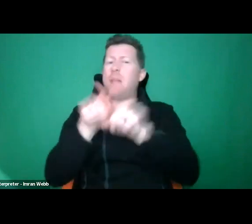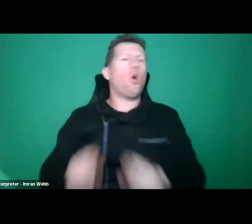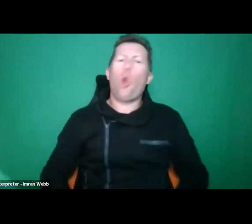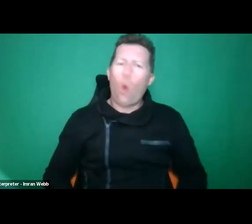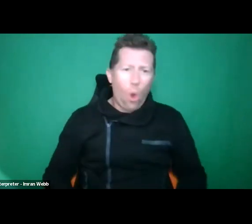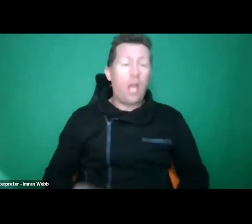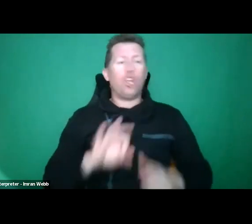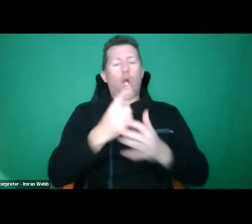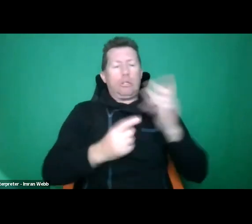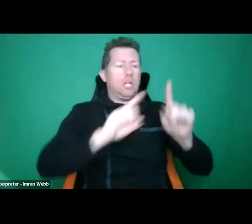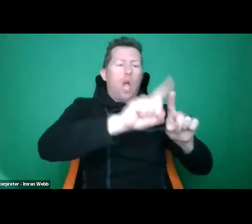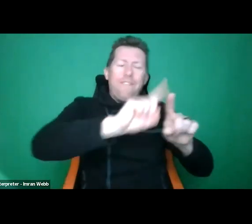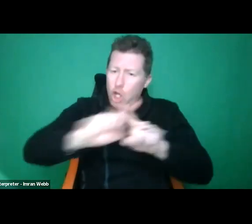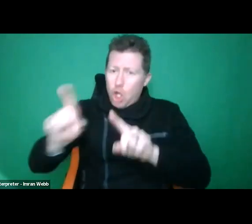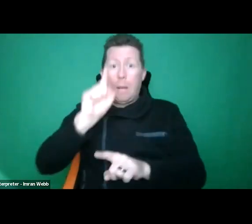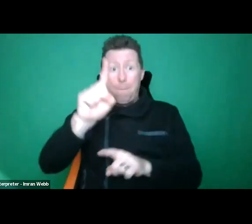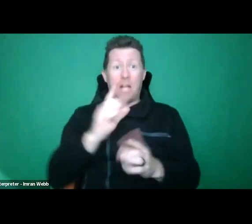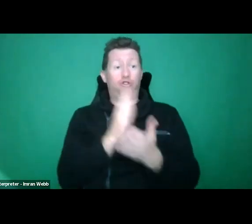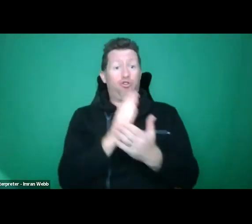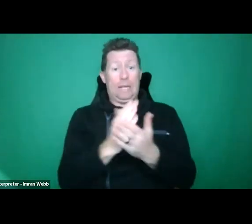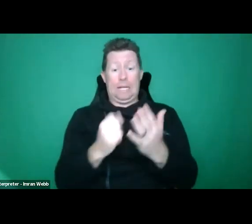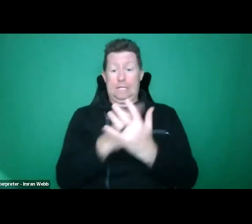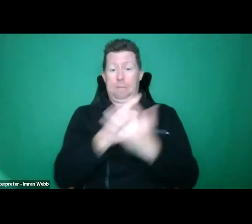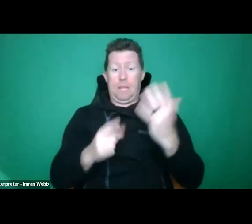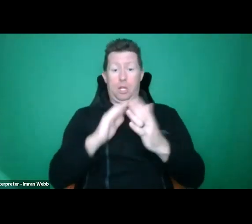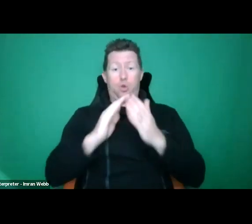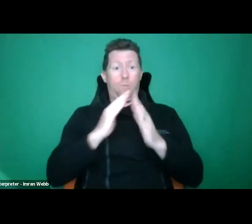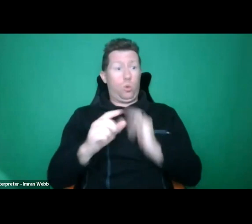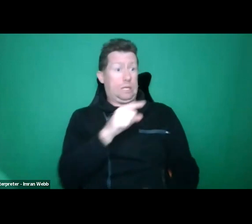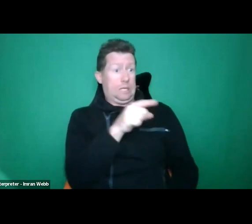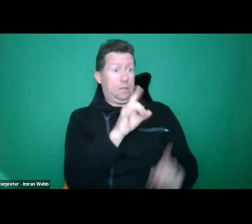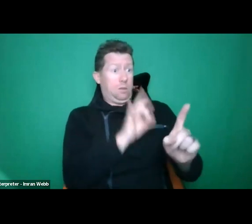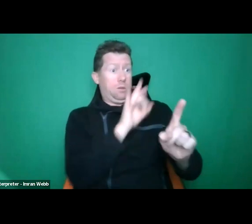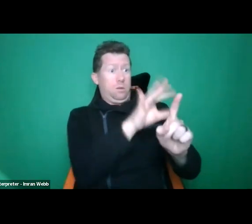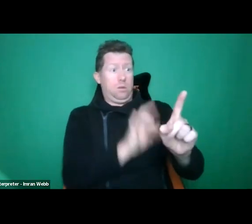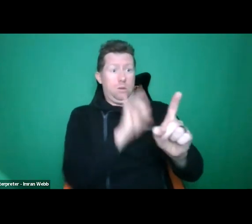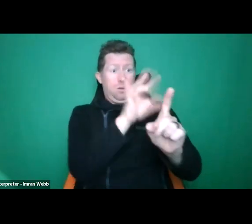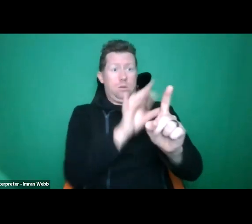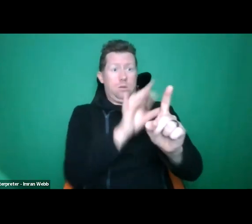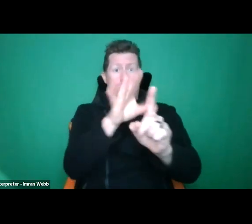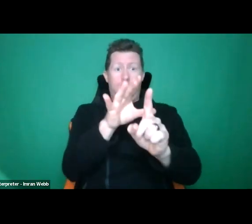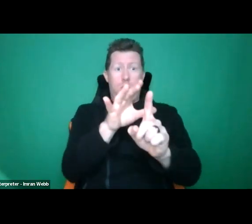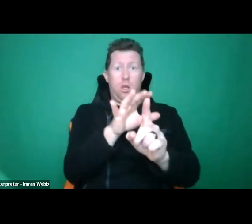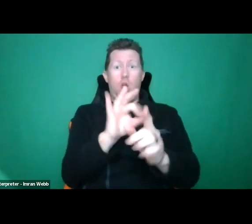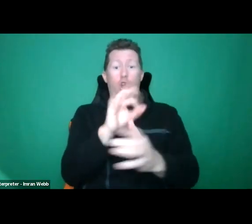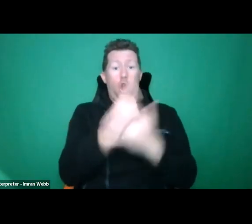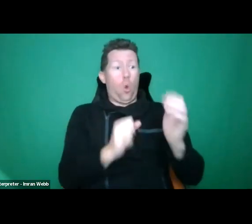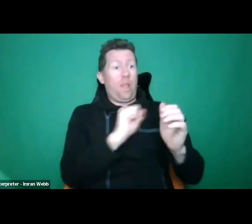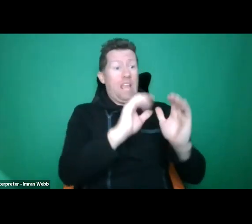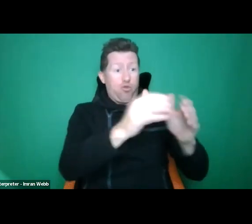It's saying that people within the disability community have different experiences, particularly around discrimination.